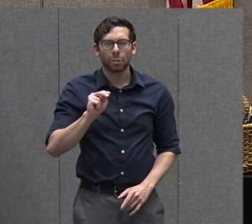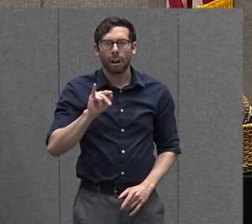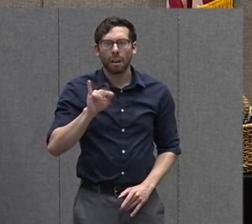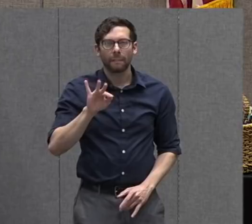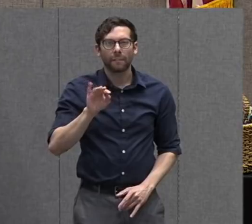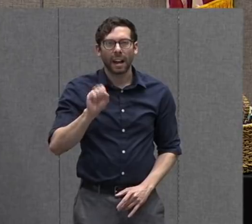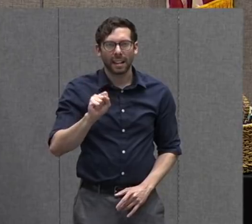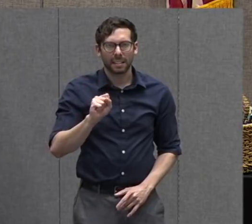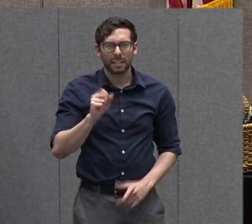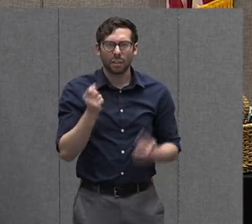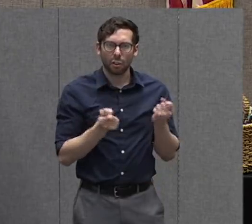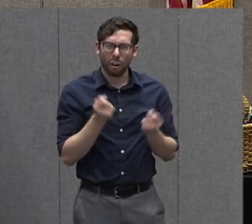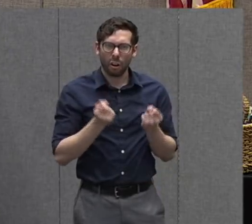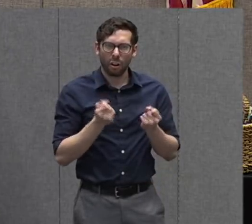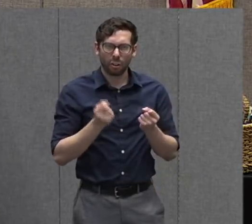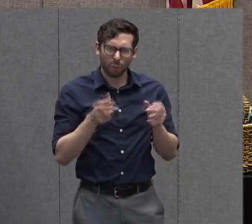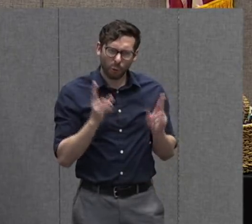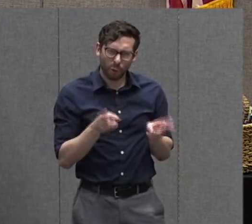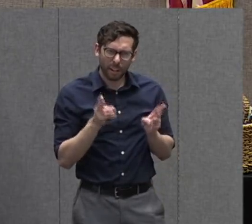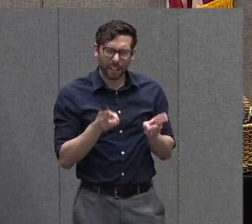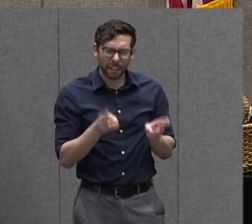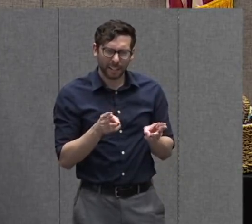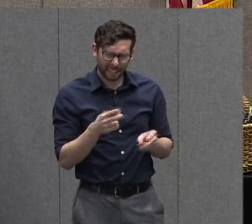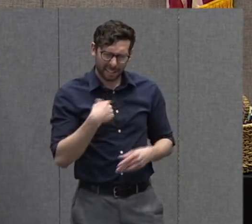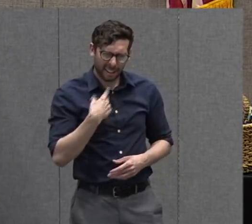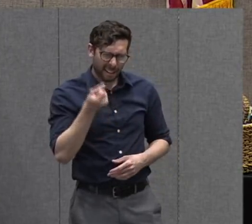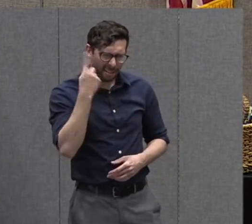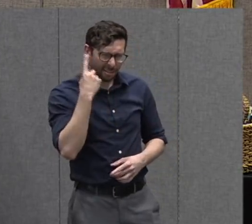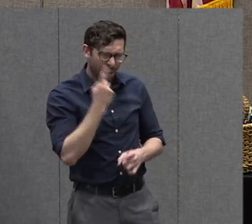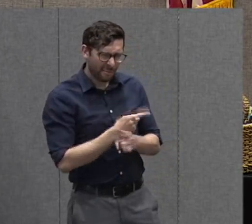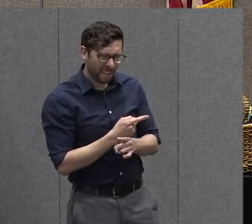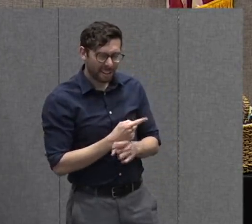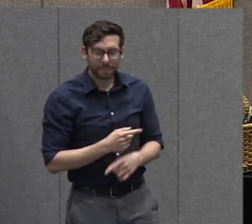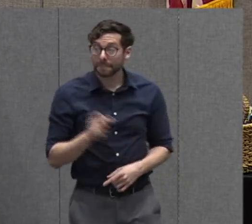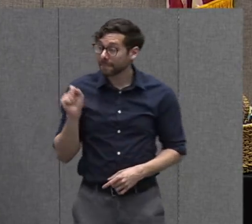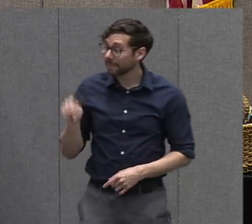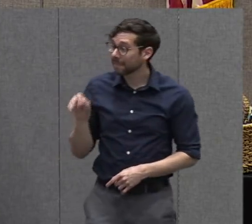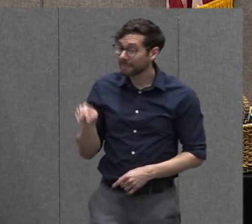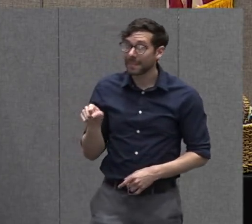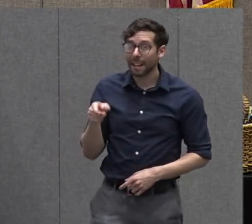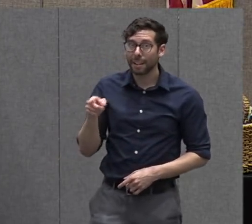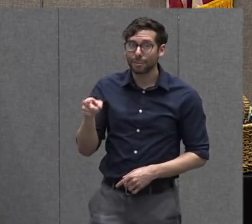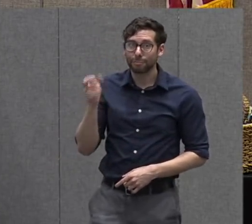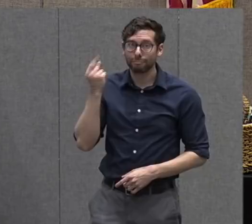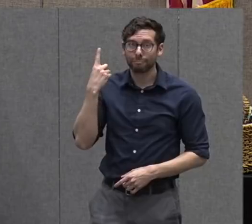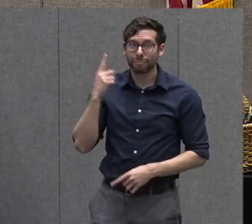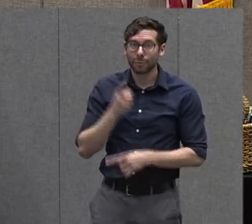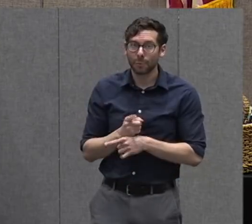And remember, this could be any way you want to envision it. [Mr. R] Wow!